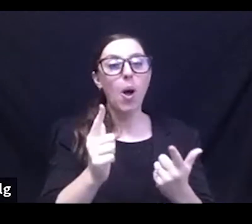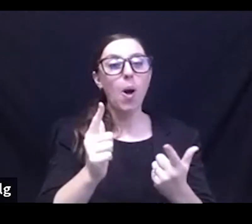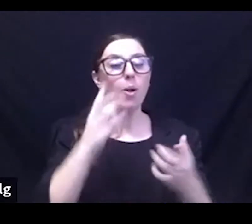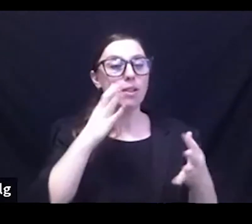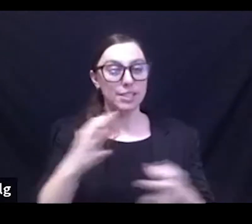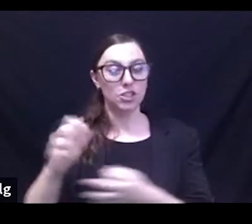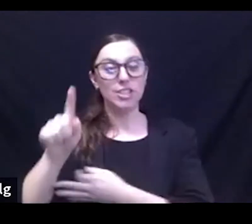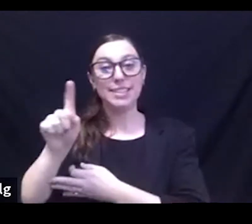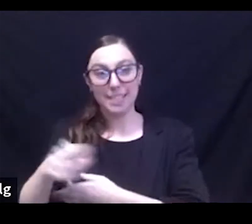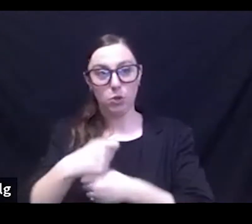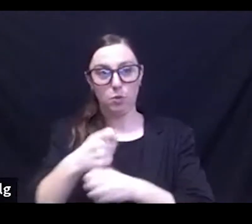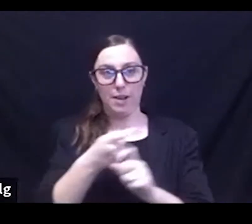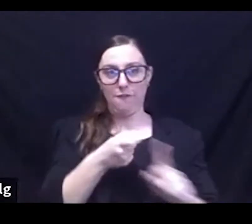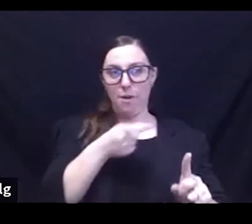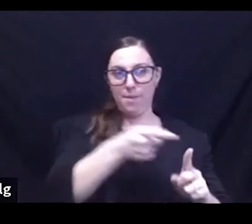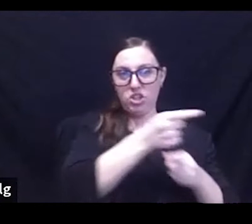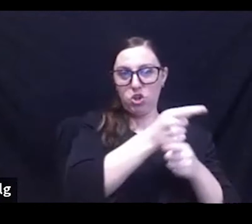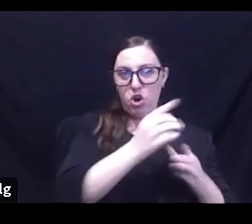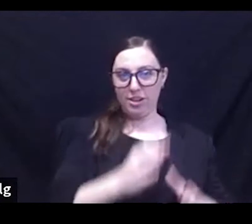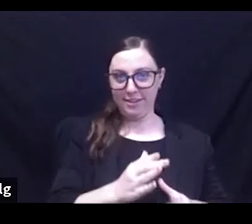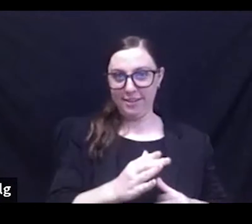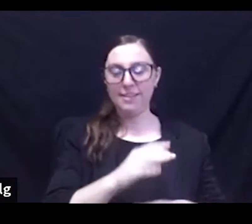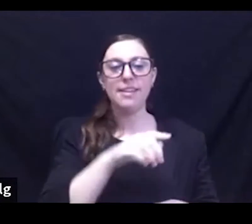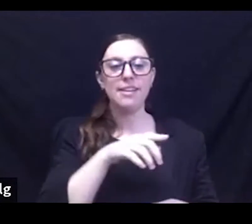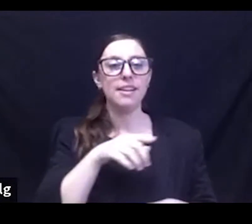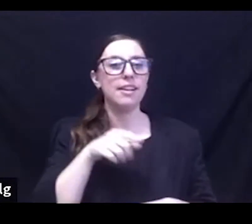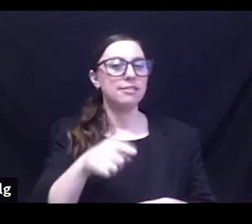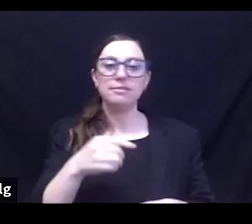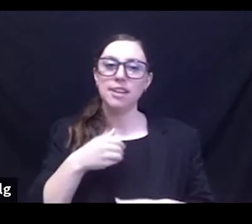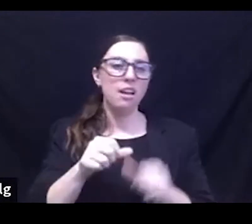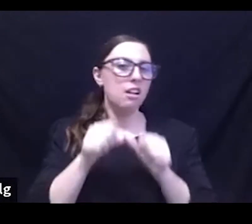guardian. There were ongoing delays